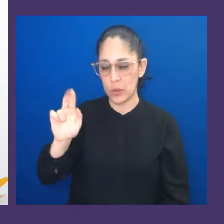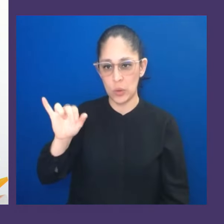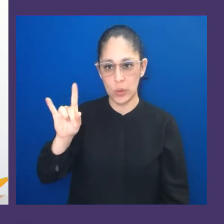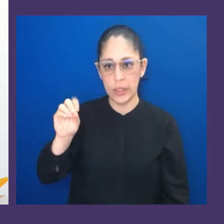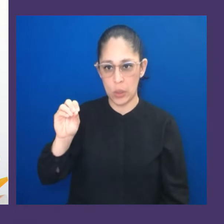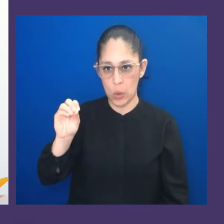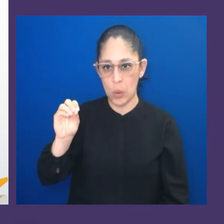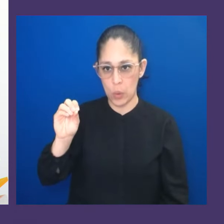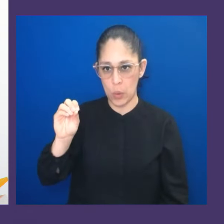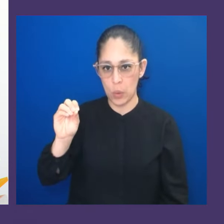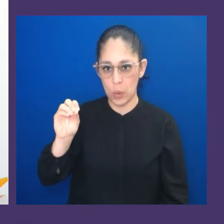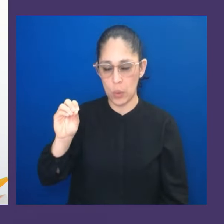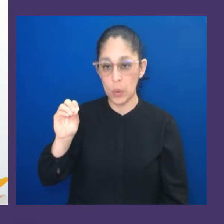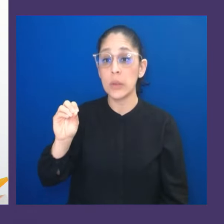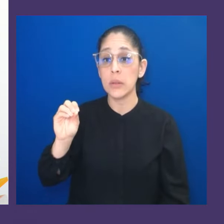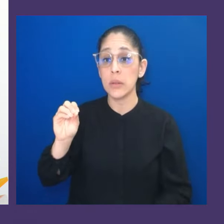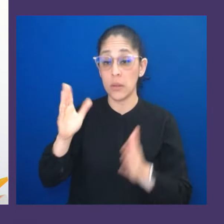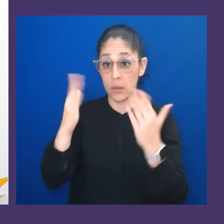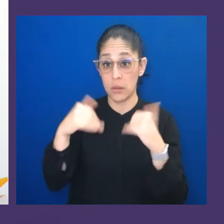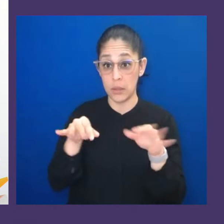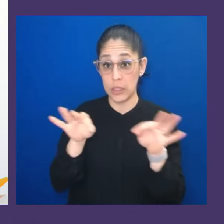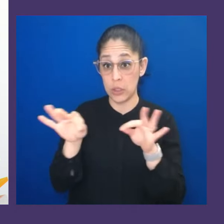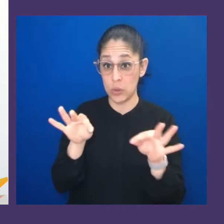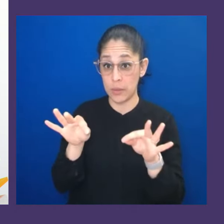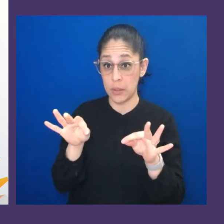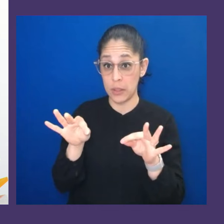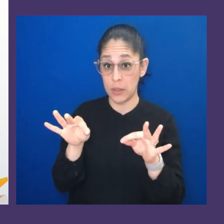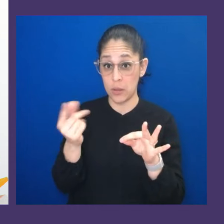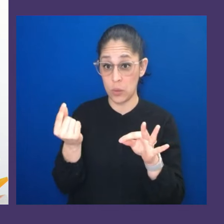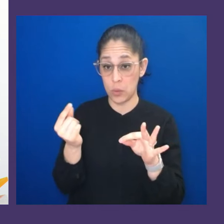And then I take the description,